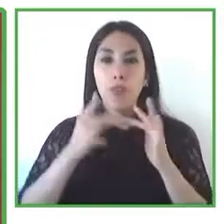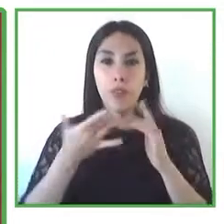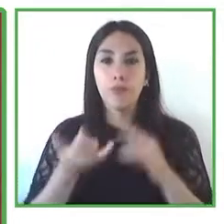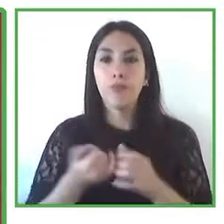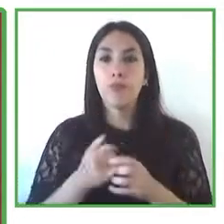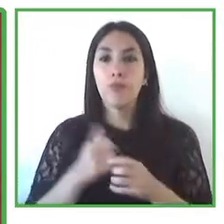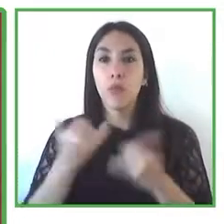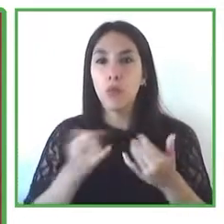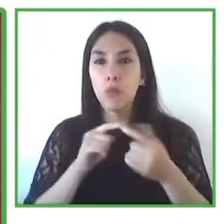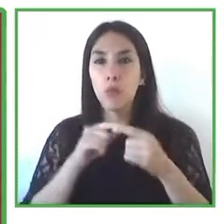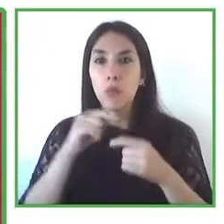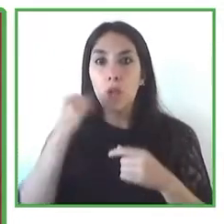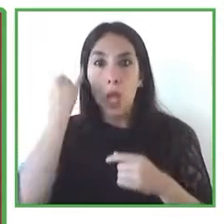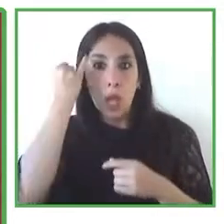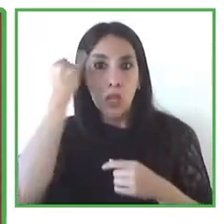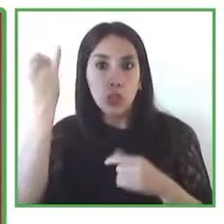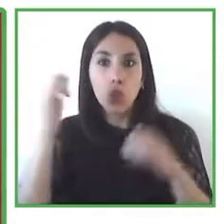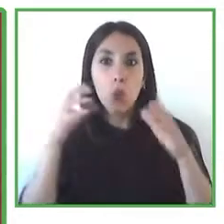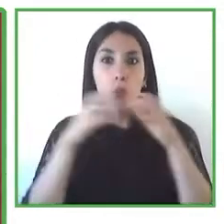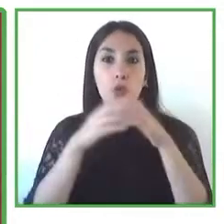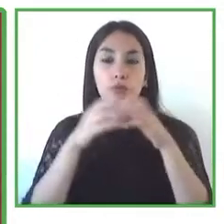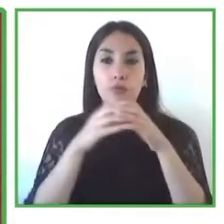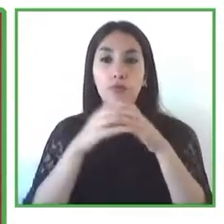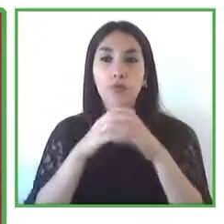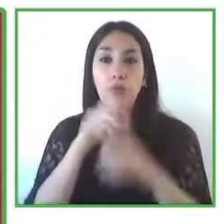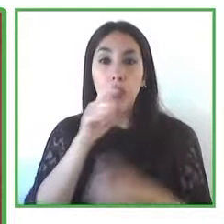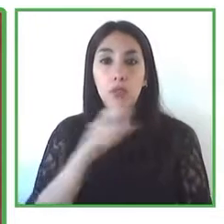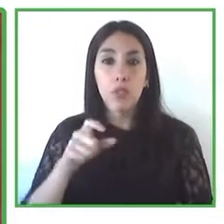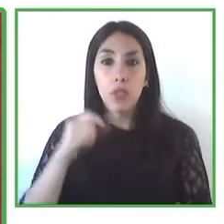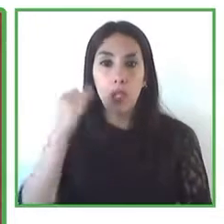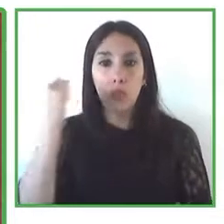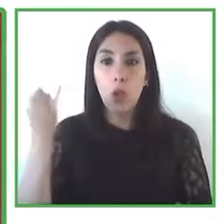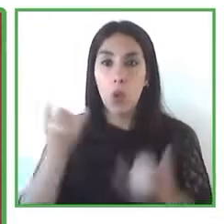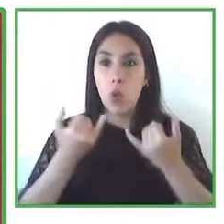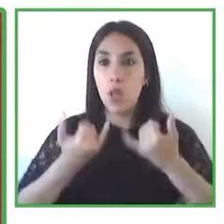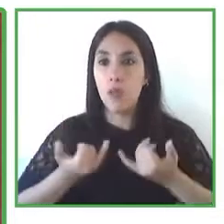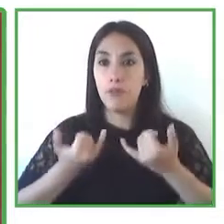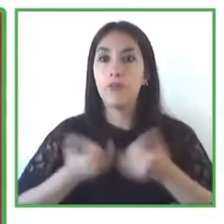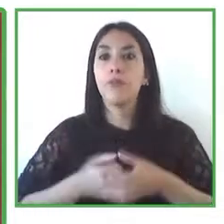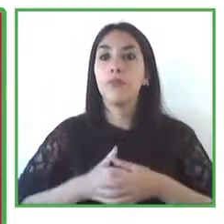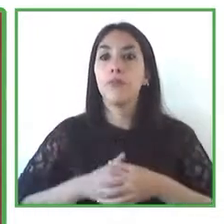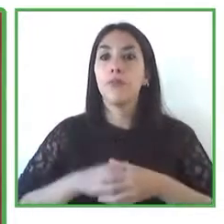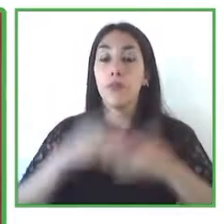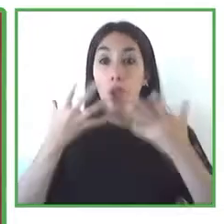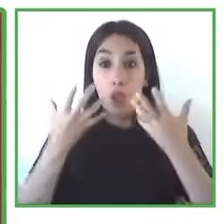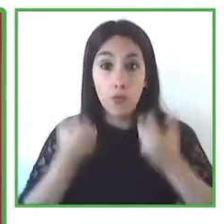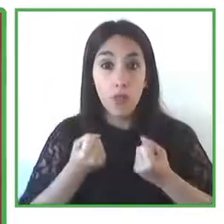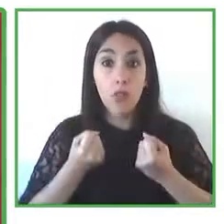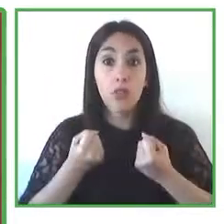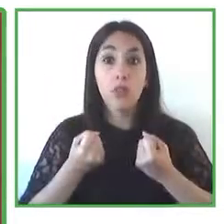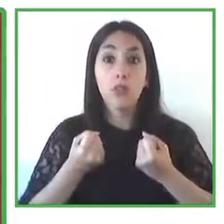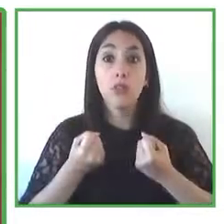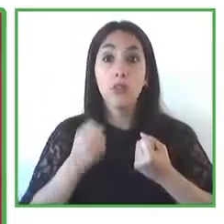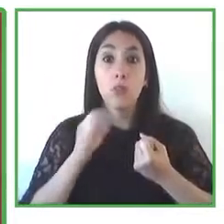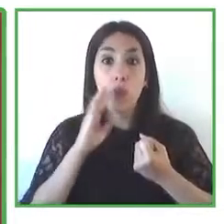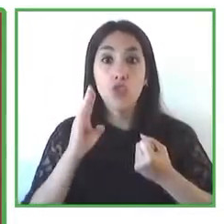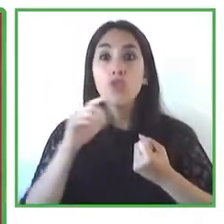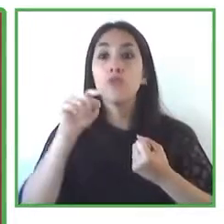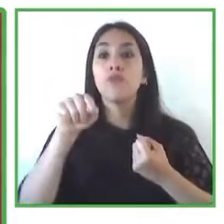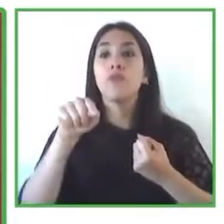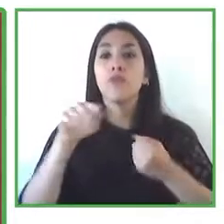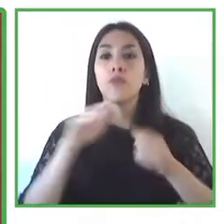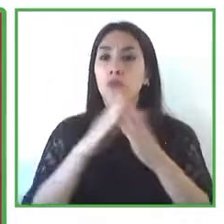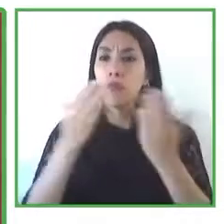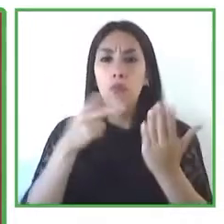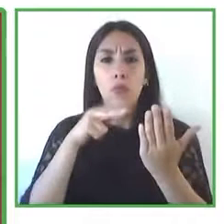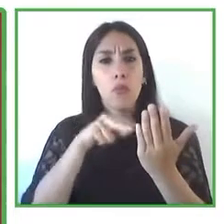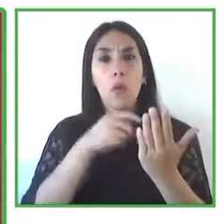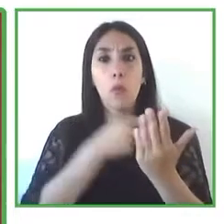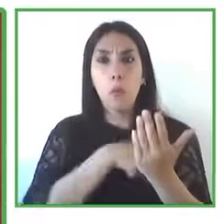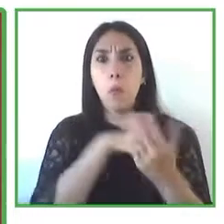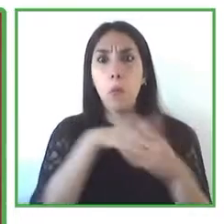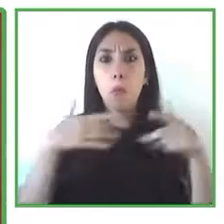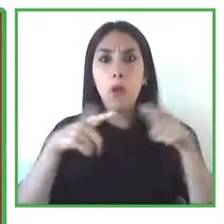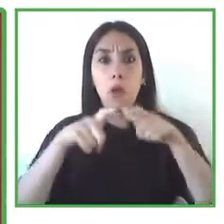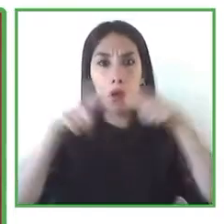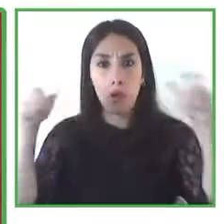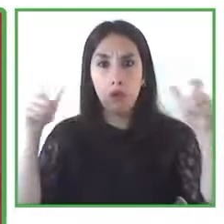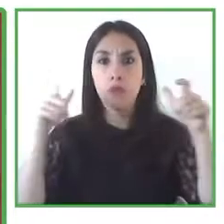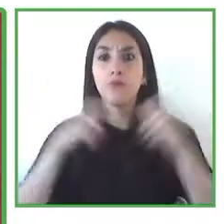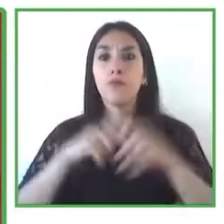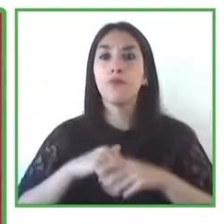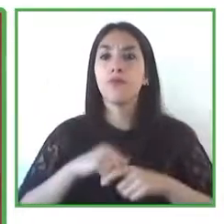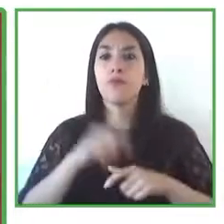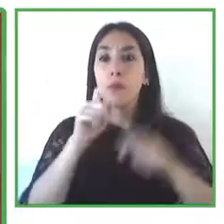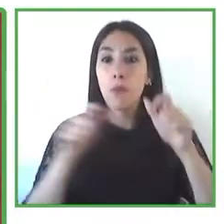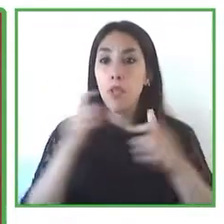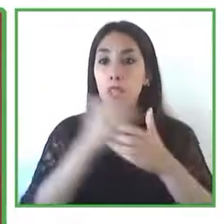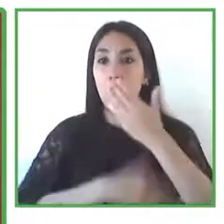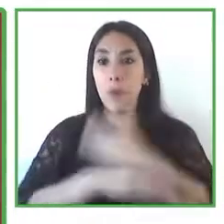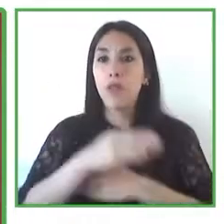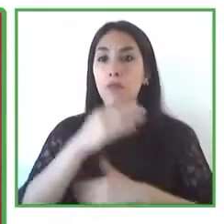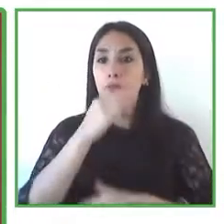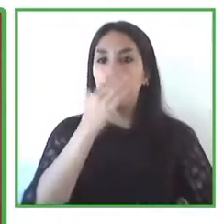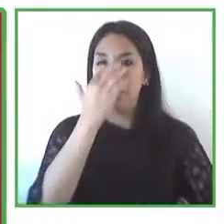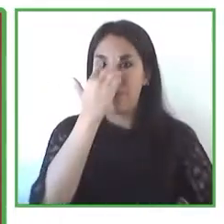a group of friends and today Tiflolibros is the largest library in Spanish for more